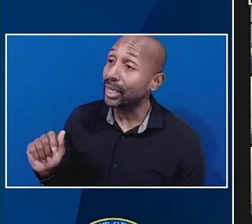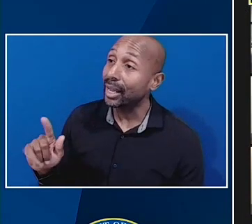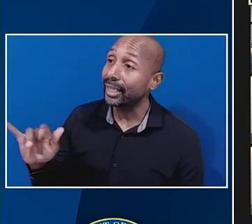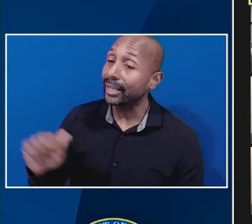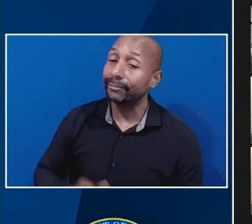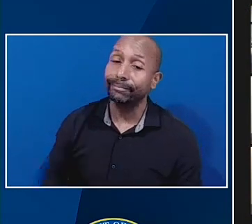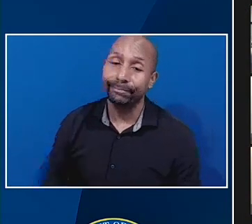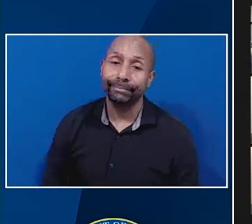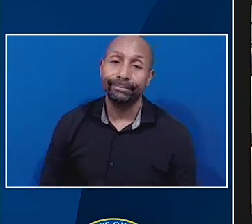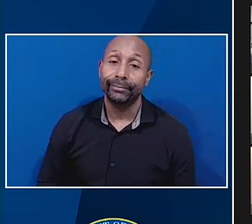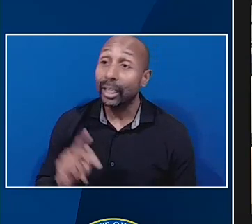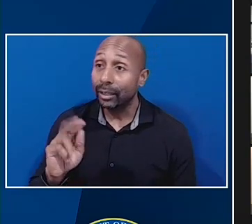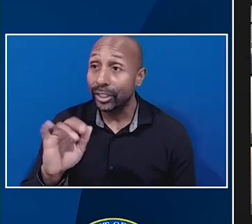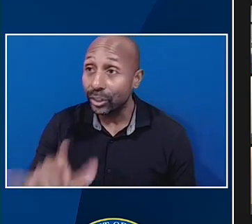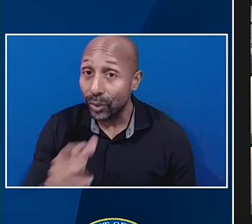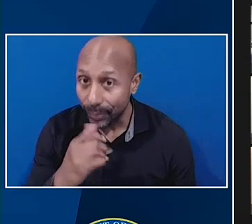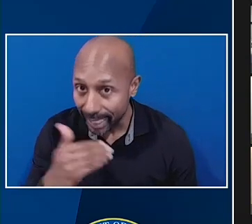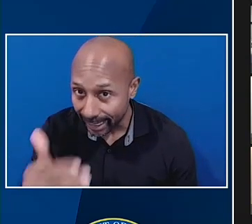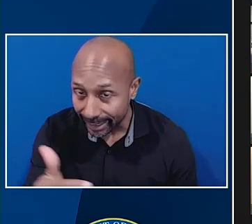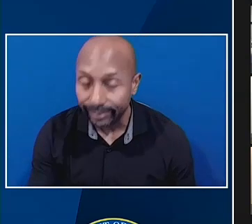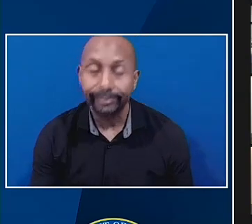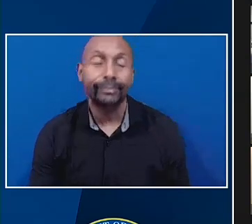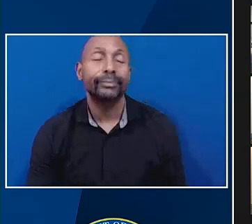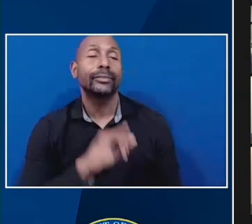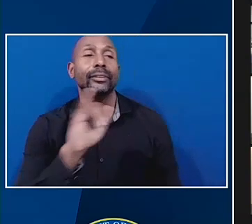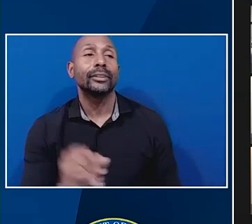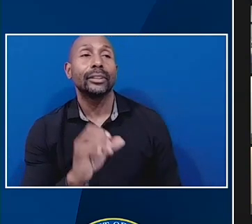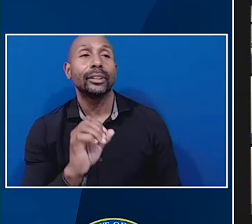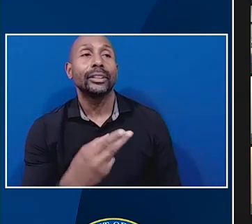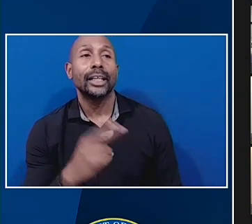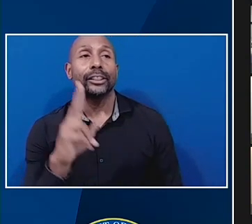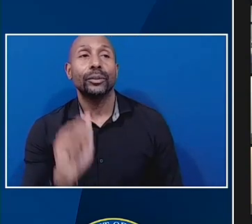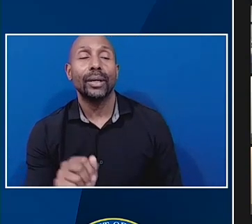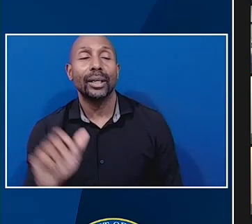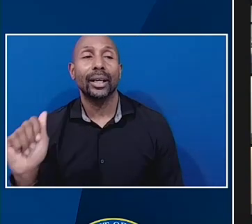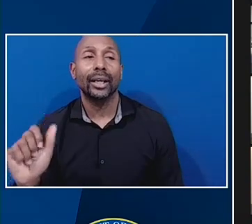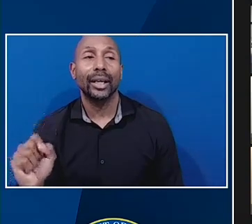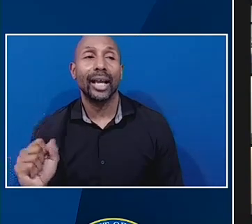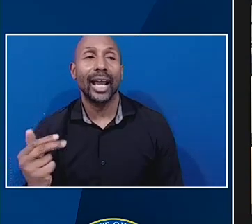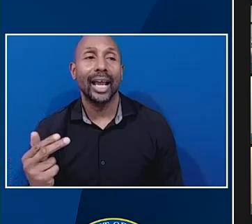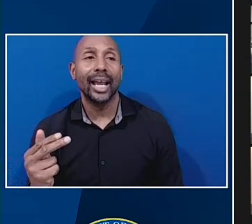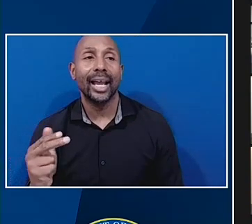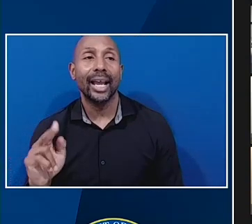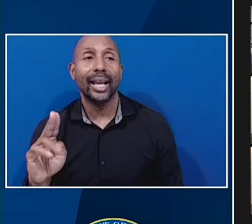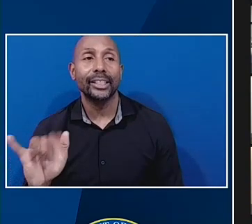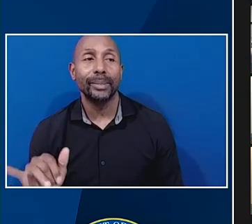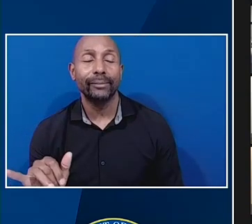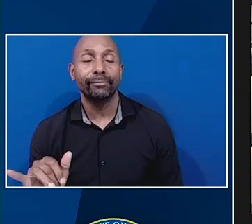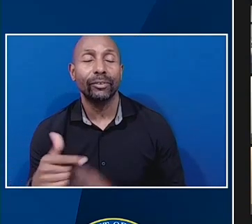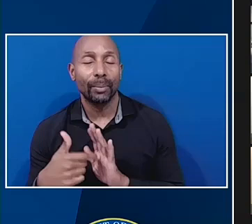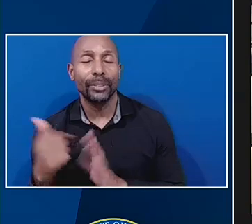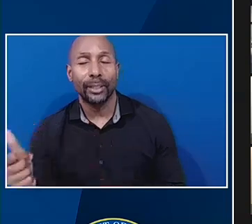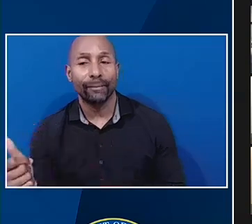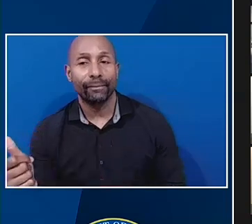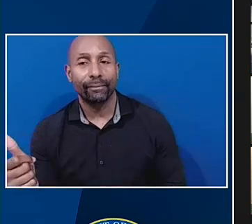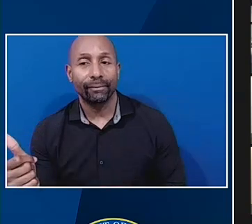Next, we have Joshua Ashby, who is representing himself. Joshua, if you can unmute your phone and